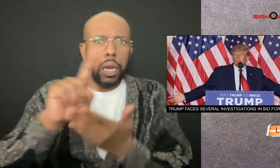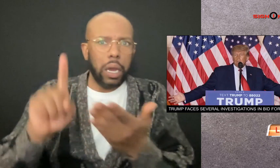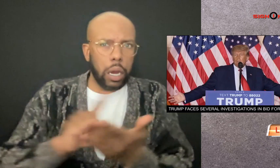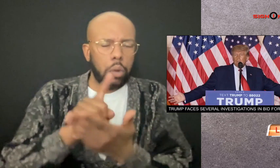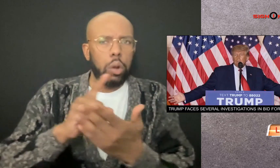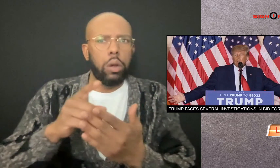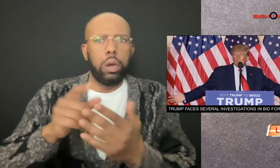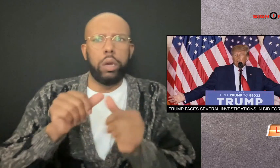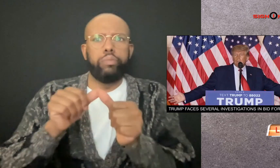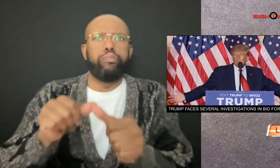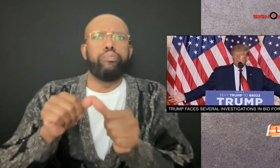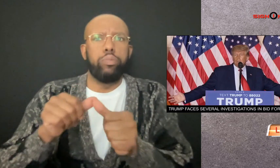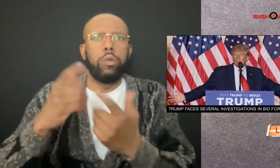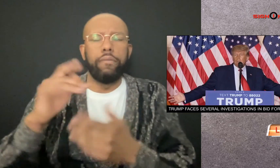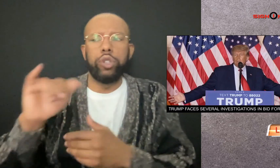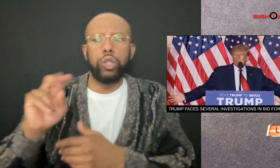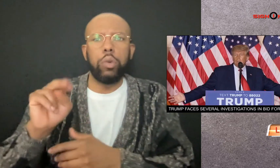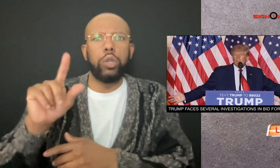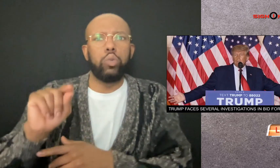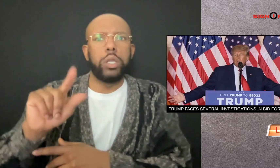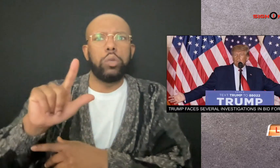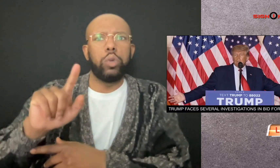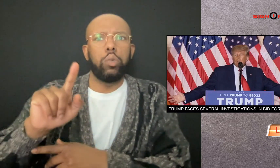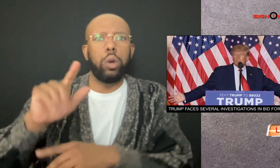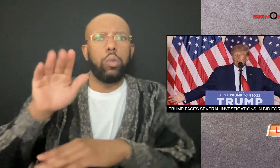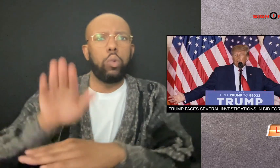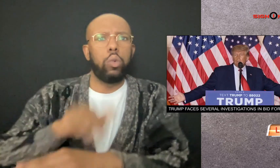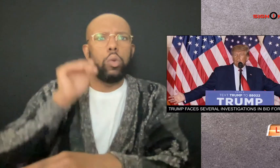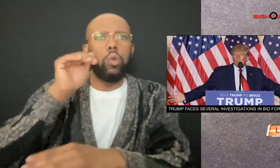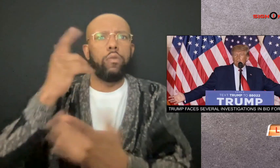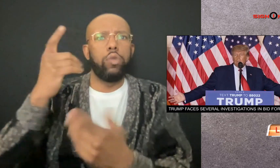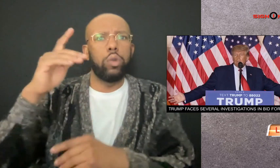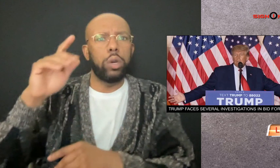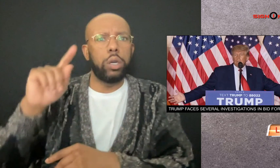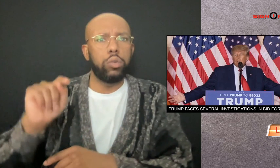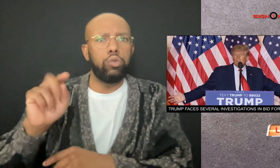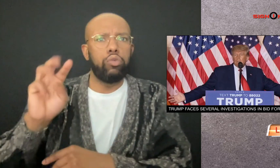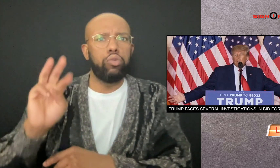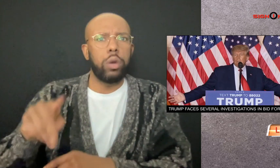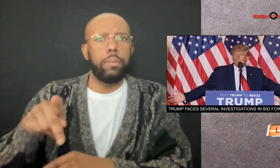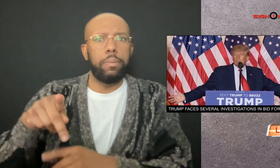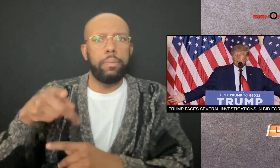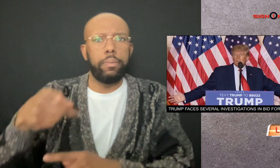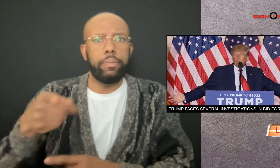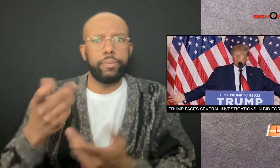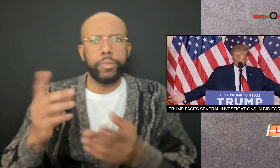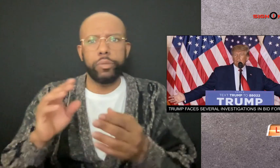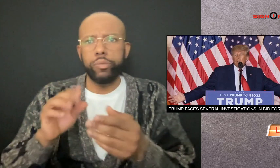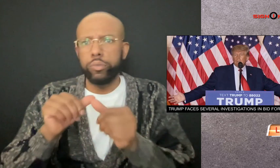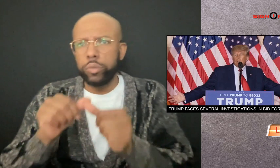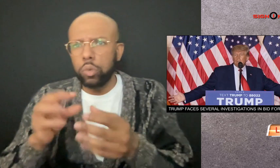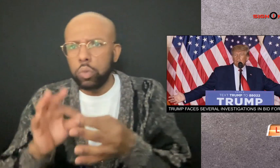the Georgia probe was prompted by an hour-long January 2021 call from